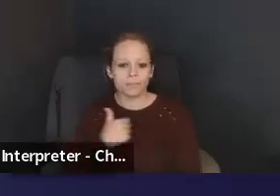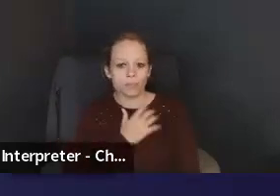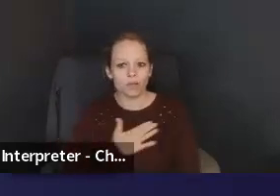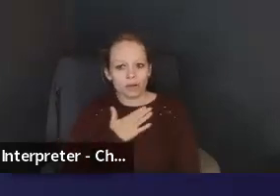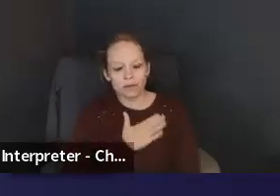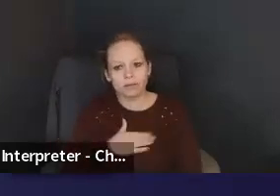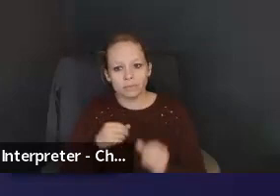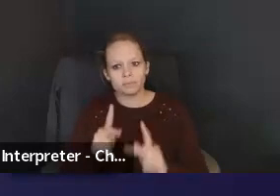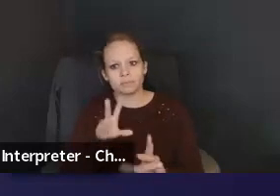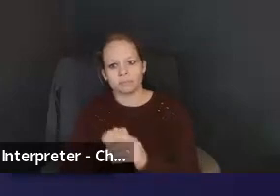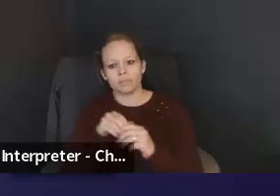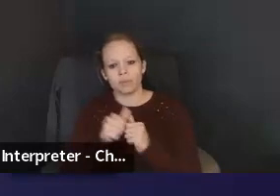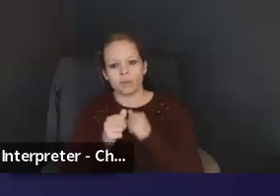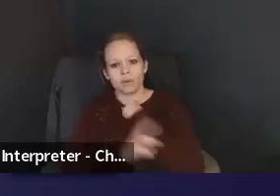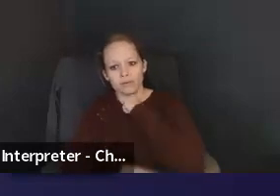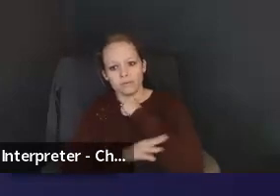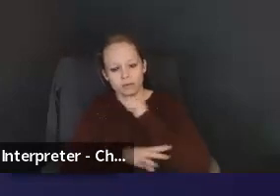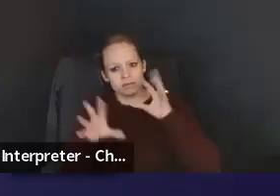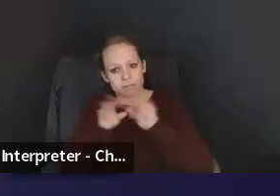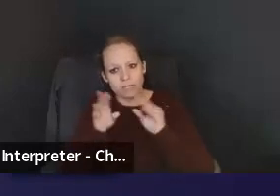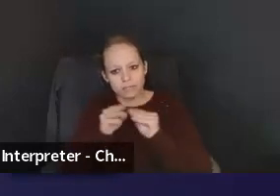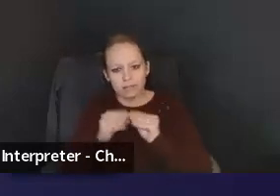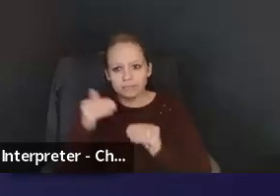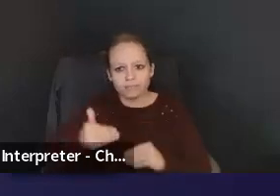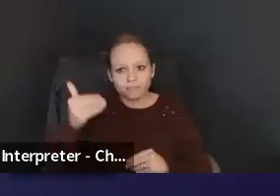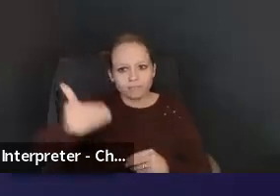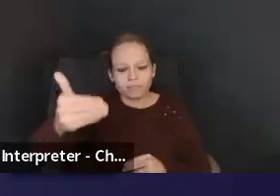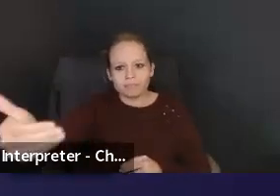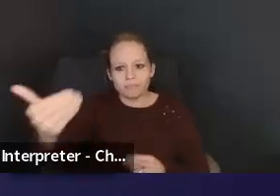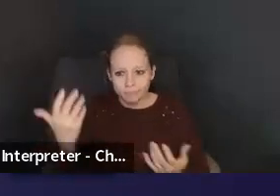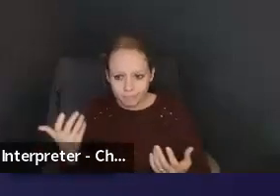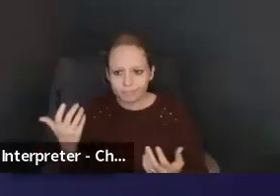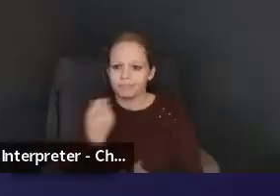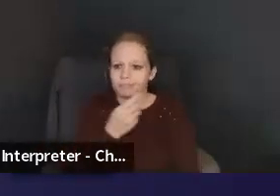fall seminar series. To my colleagues on the panel, Dr. Gooden and Dr. Leslie, thank you so